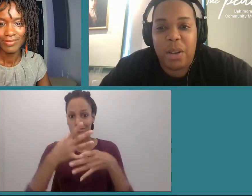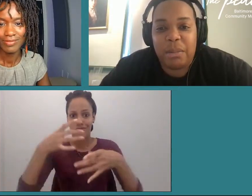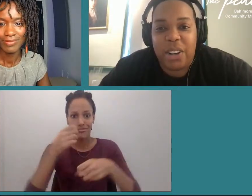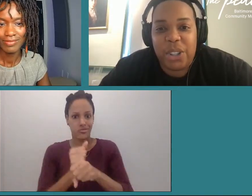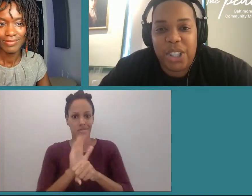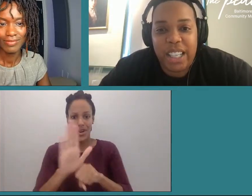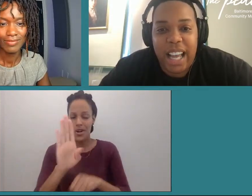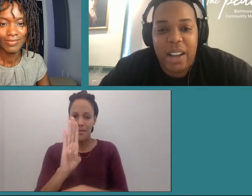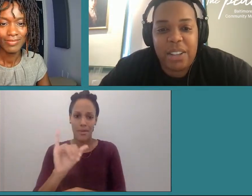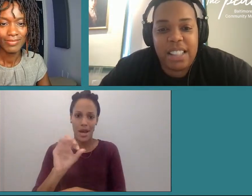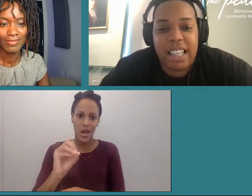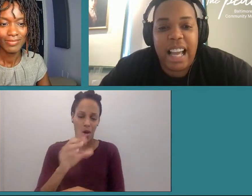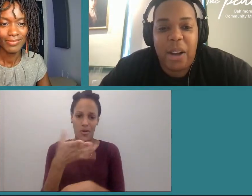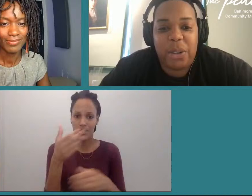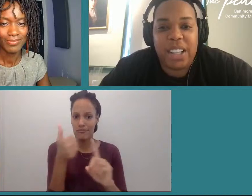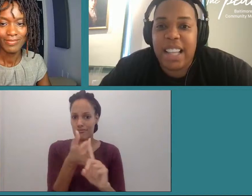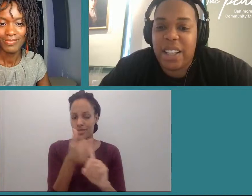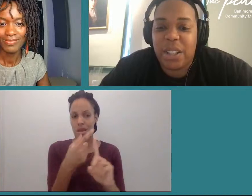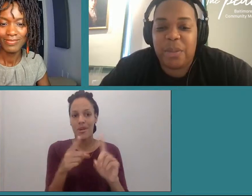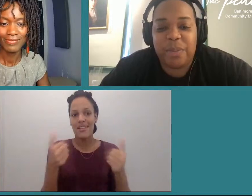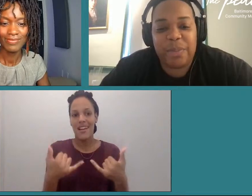Dr. Howard.